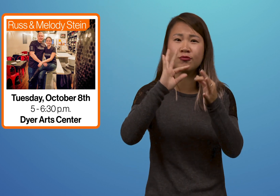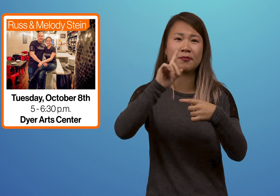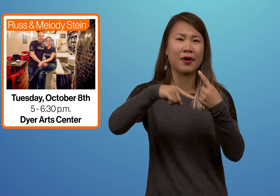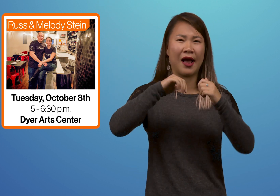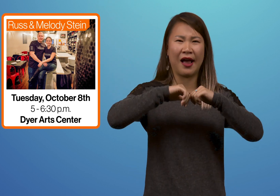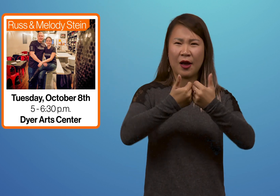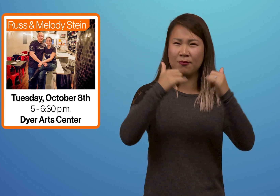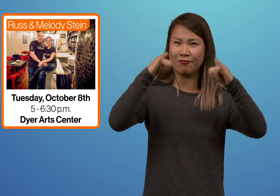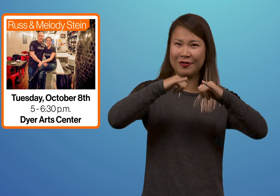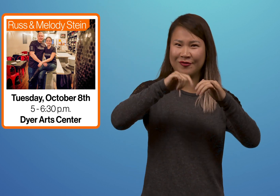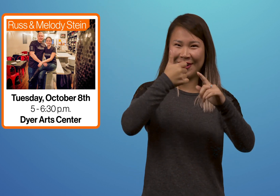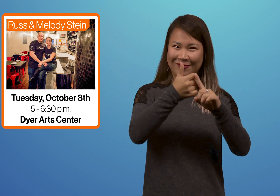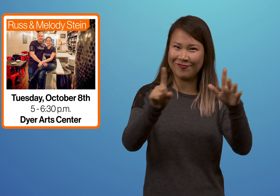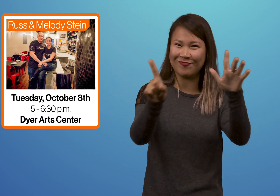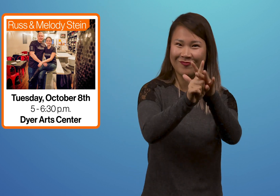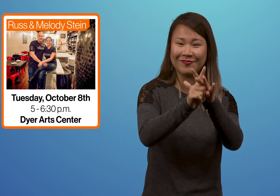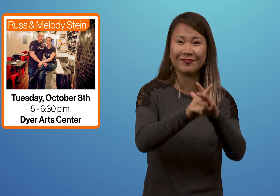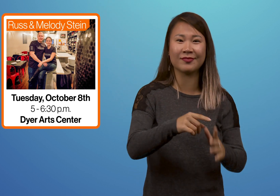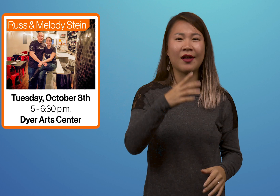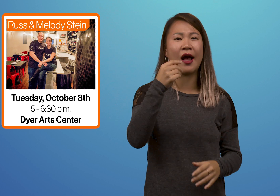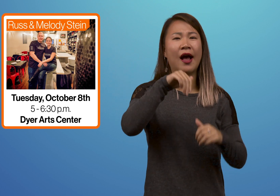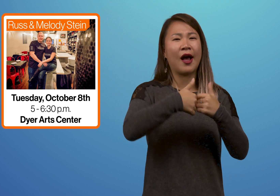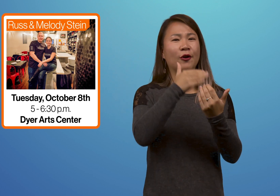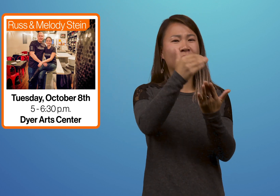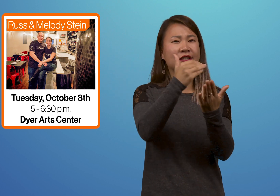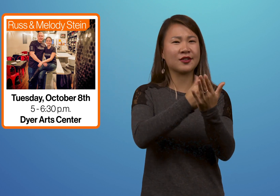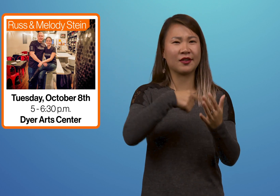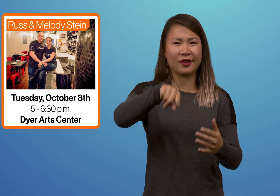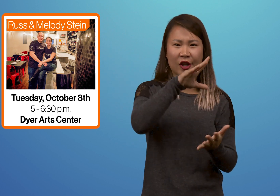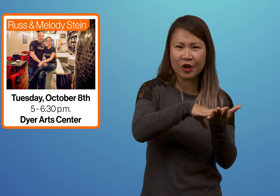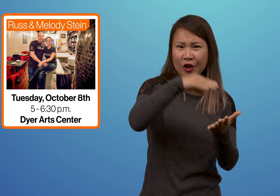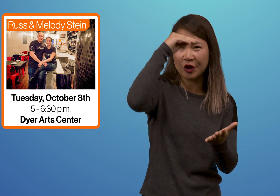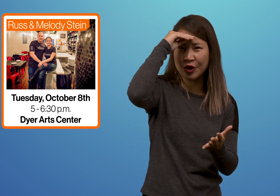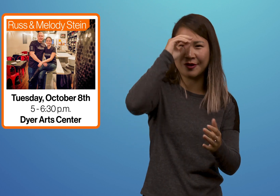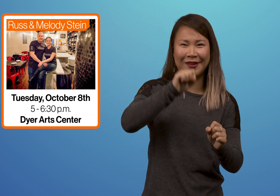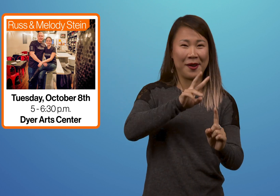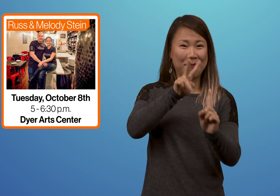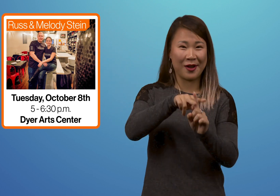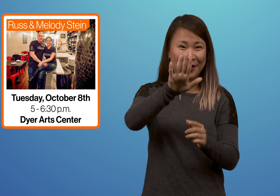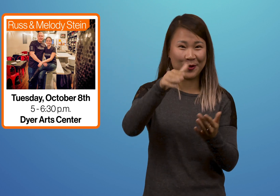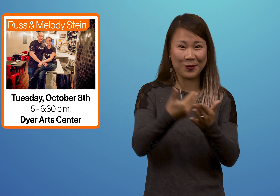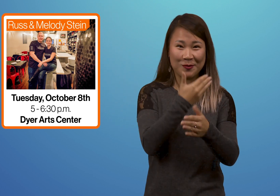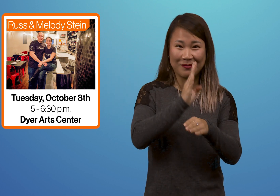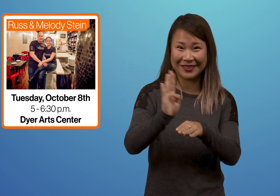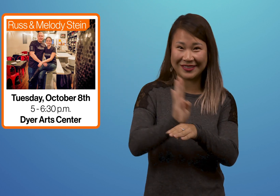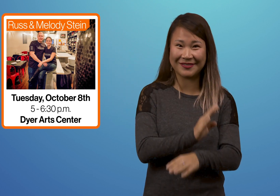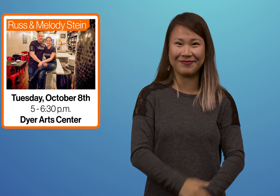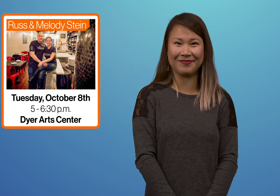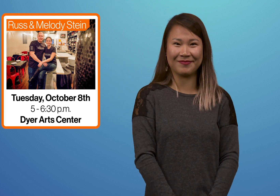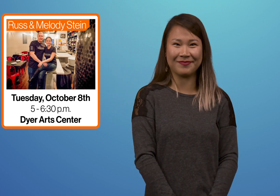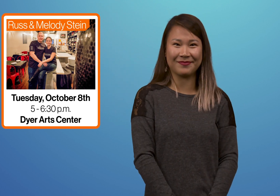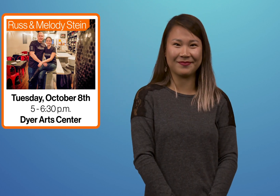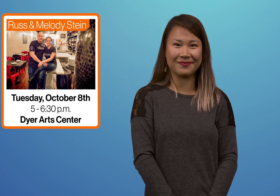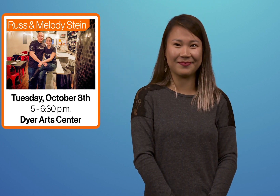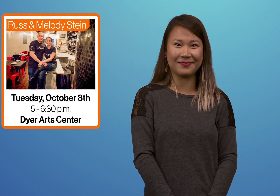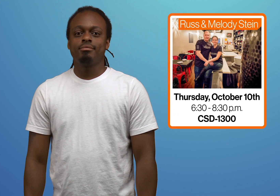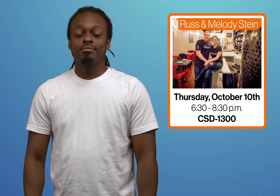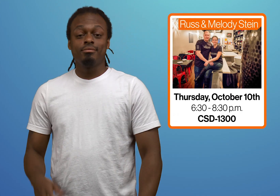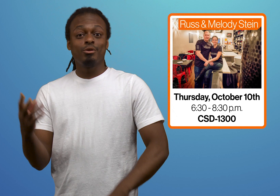They’ll be talking about how Mozzeria came to be and how the lessons they learned can be applied to your own business.